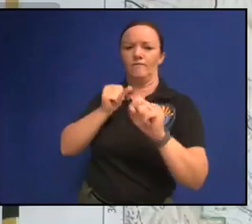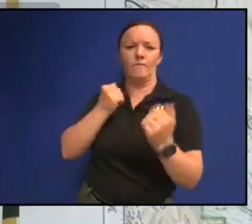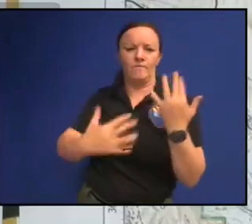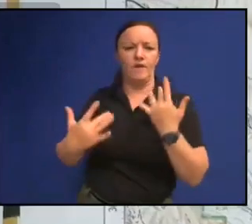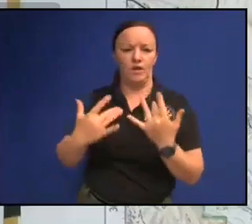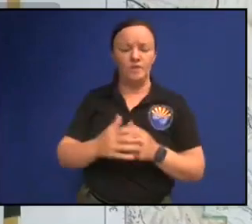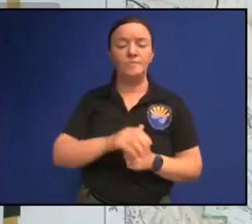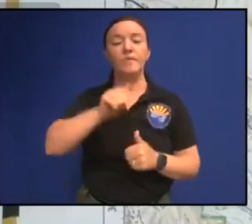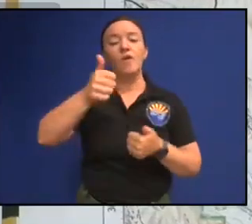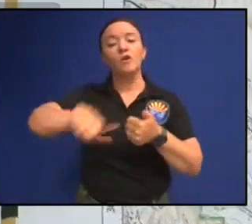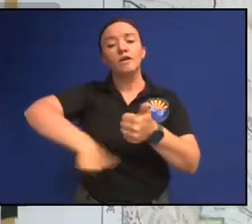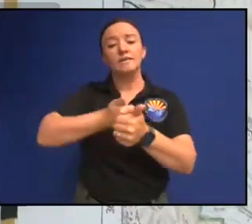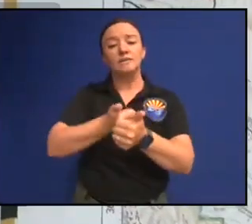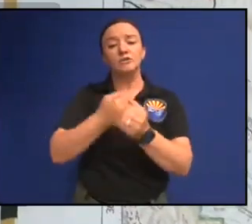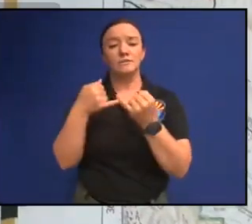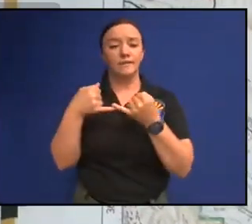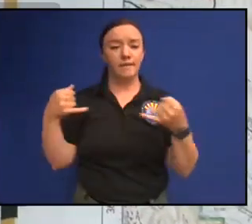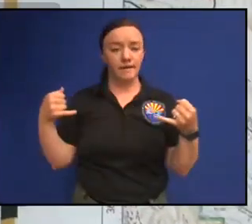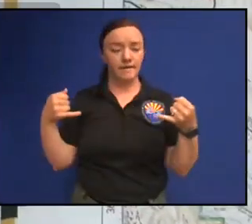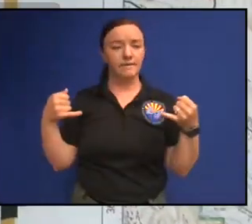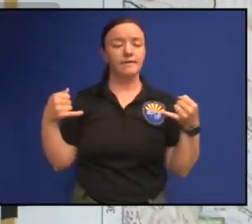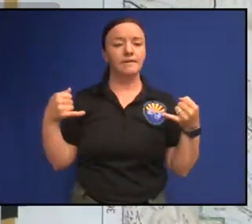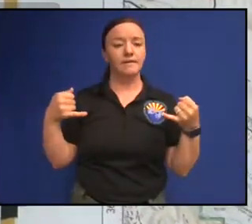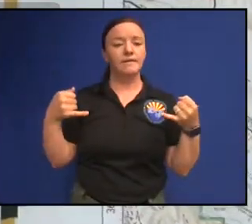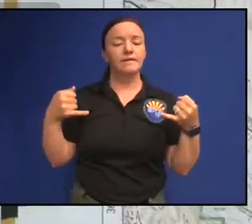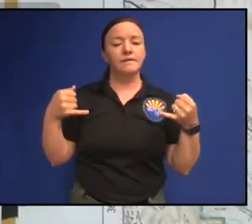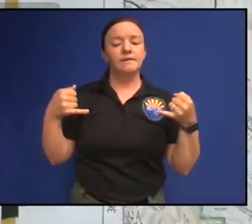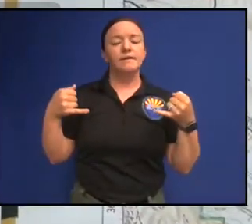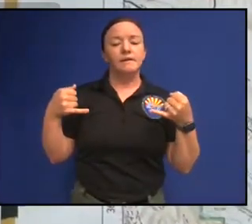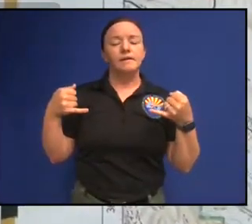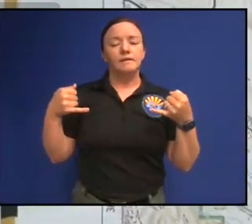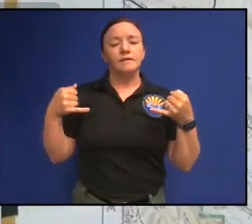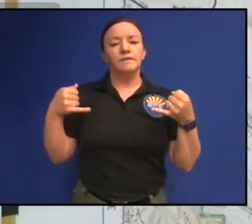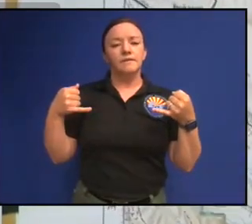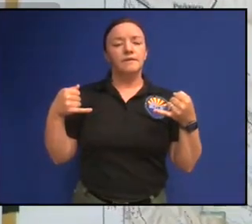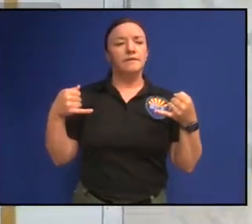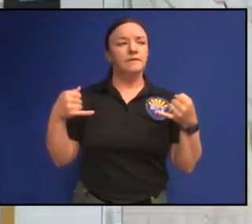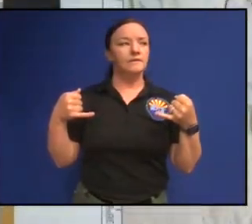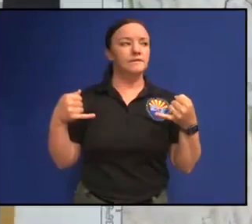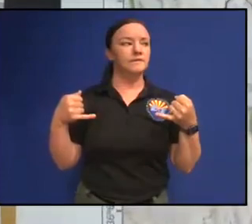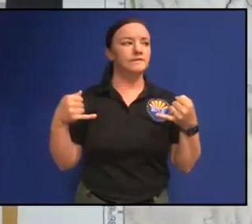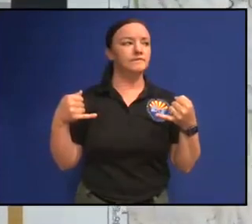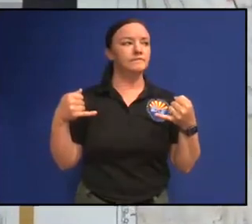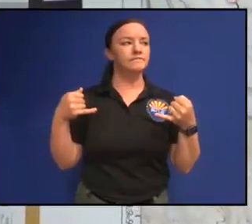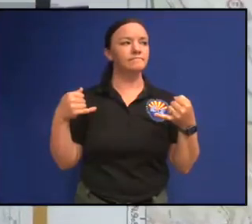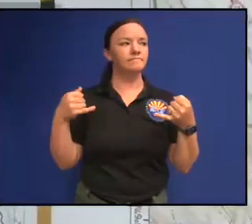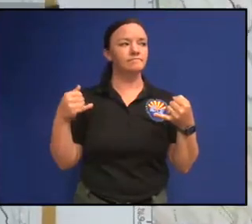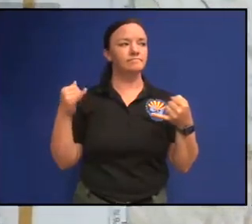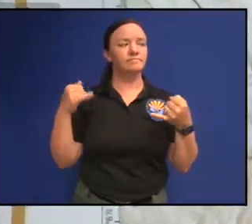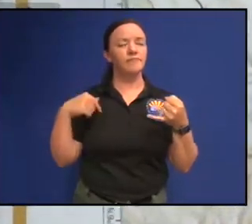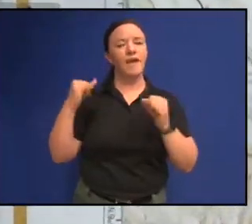HAS WORKED DOWN INTO THE RIO DE LAS TRAMPAS RIVER.